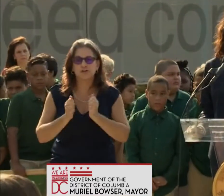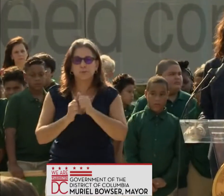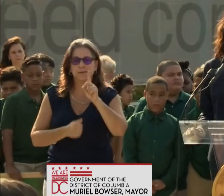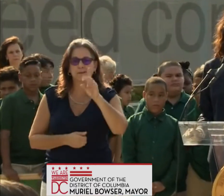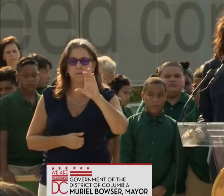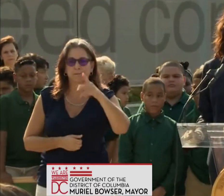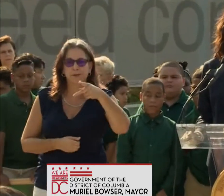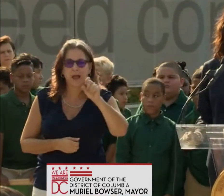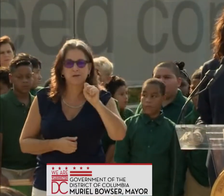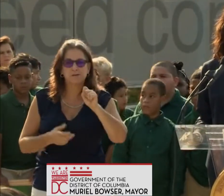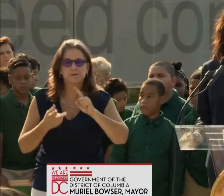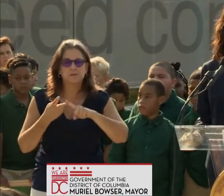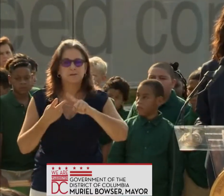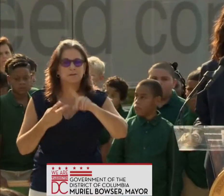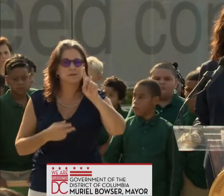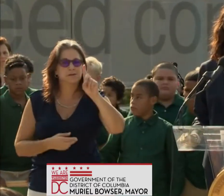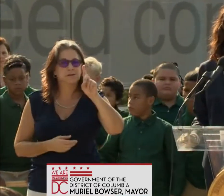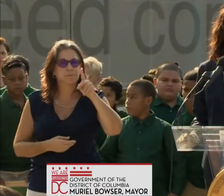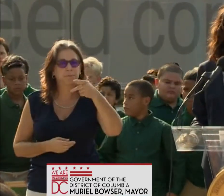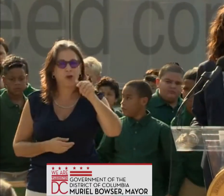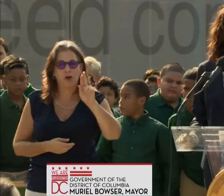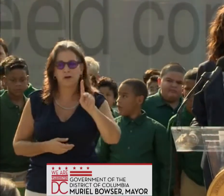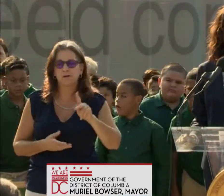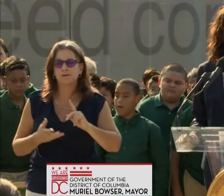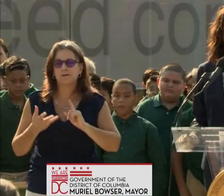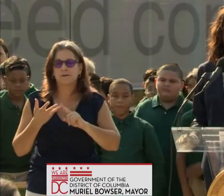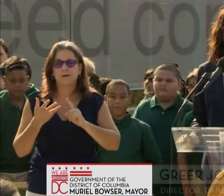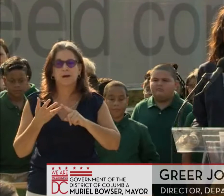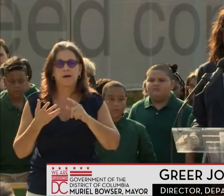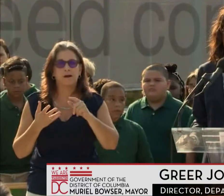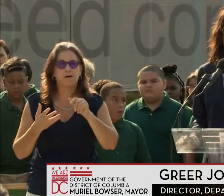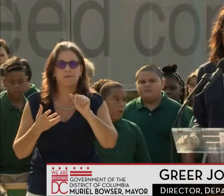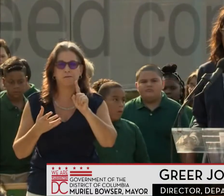Community Learning Center but I had a strong team that puts this together